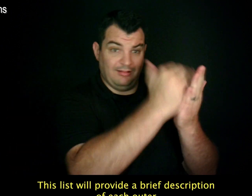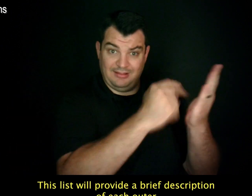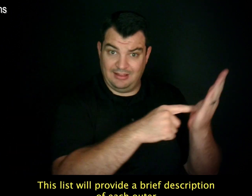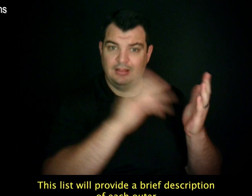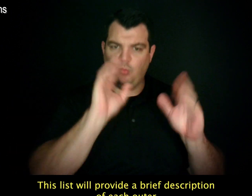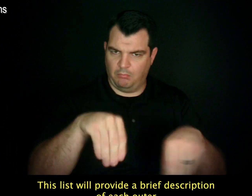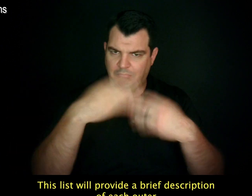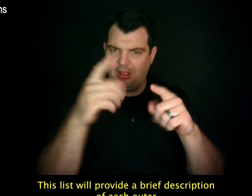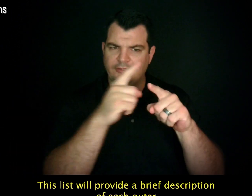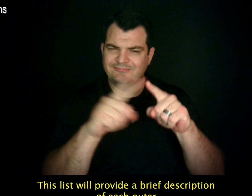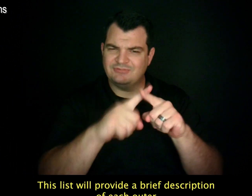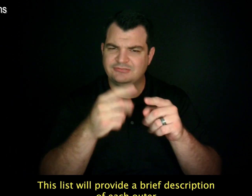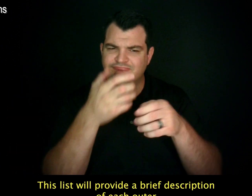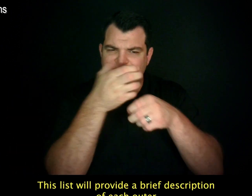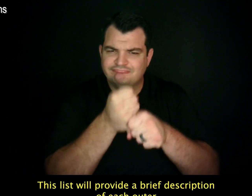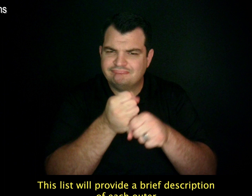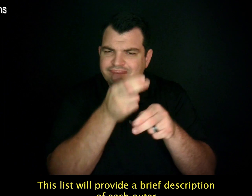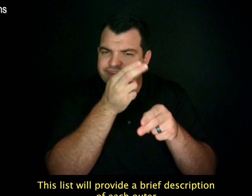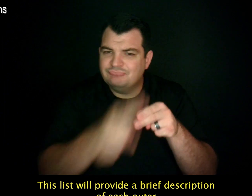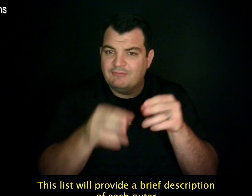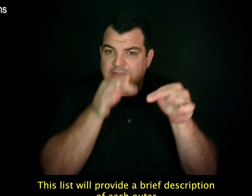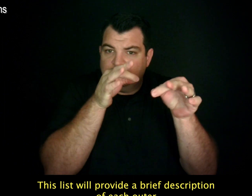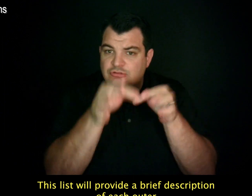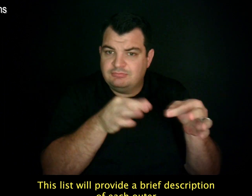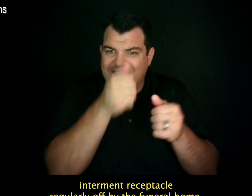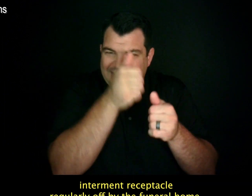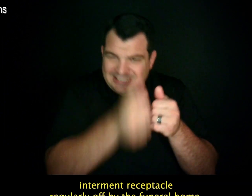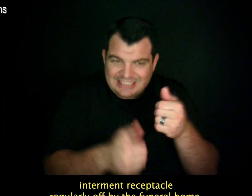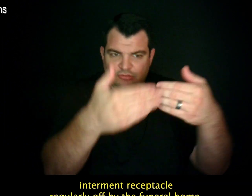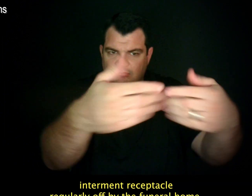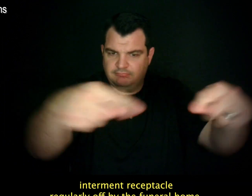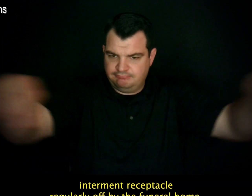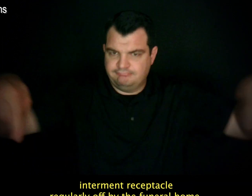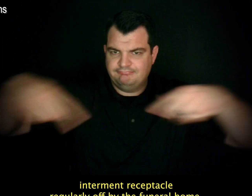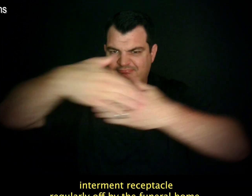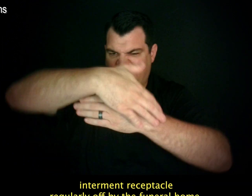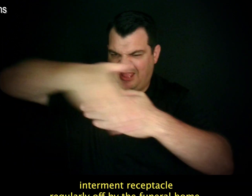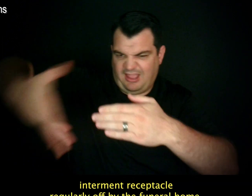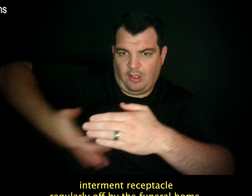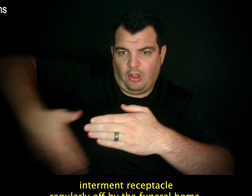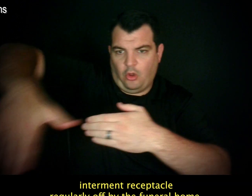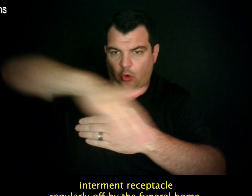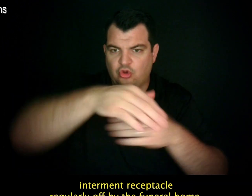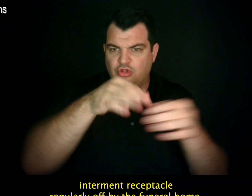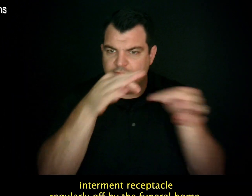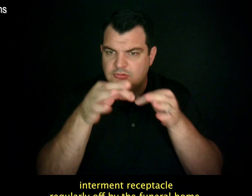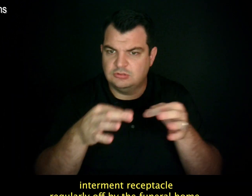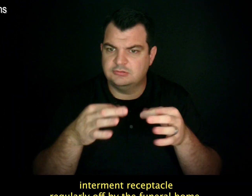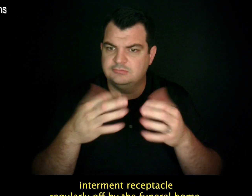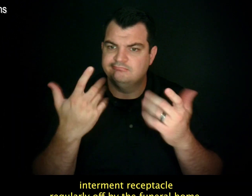This list will provide a brief description of each outer interment receptacle regularly off by the funeral home.